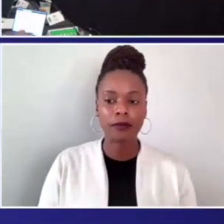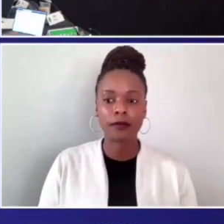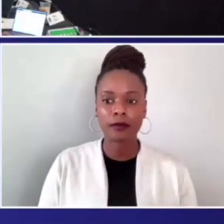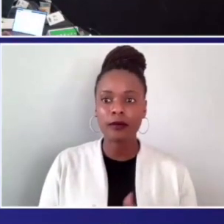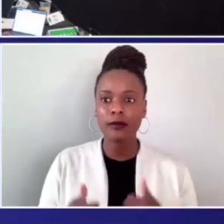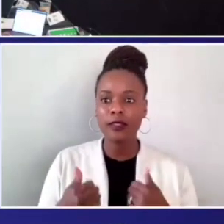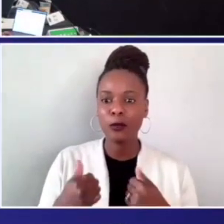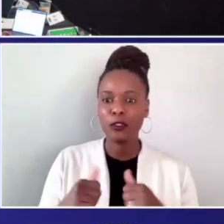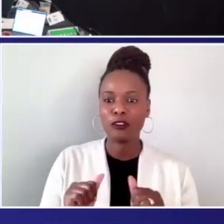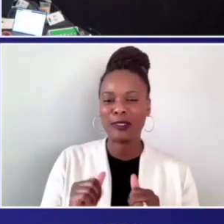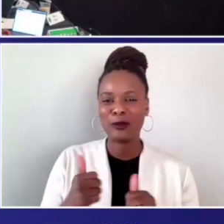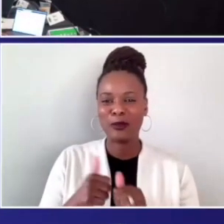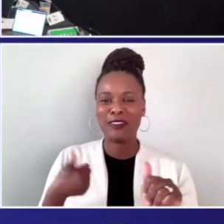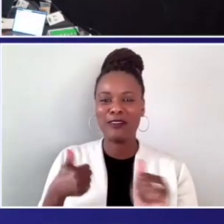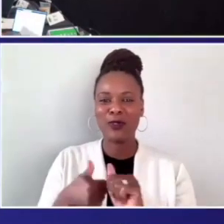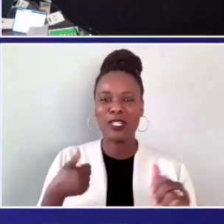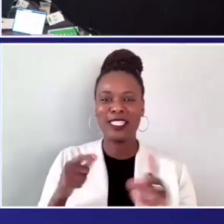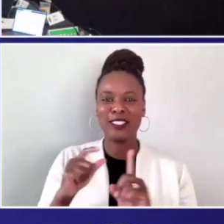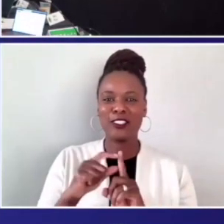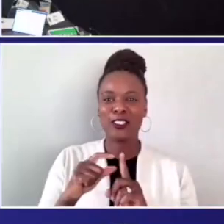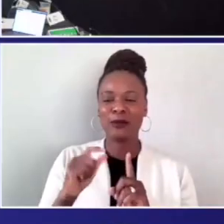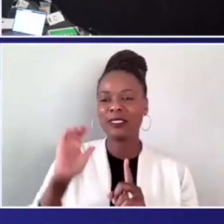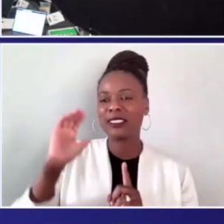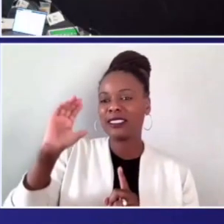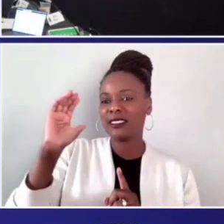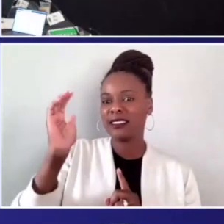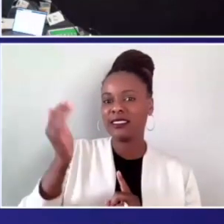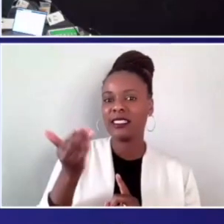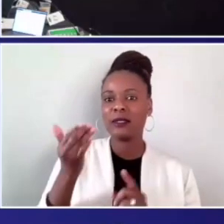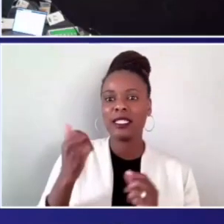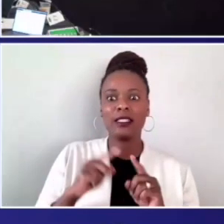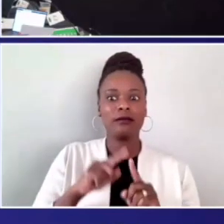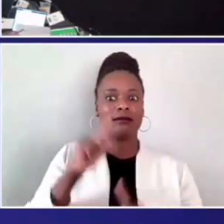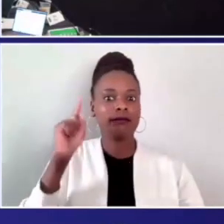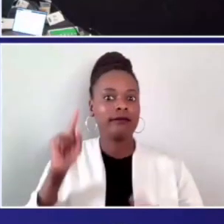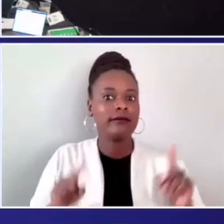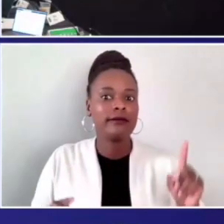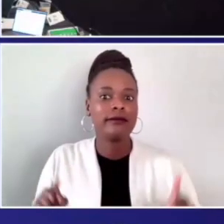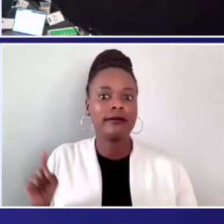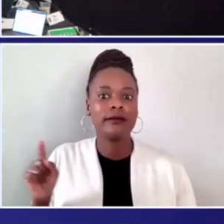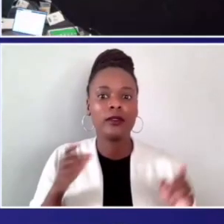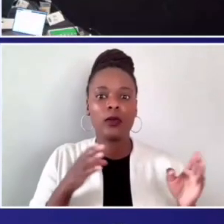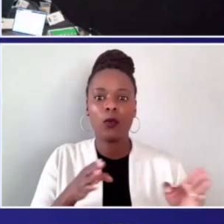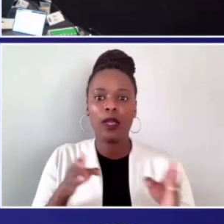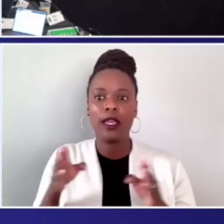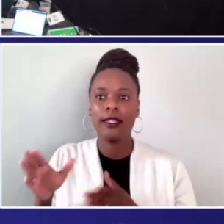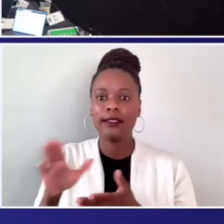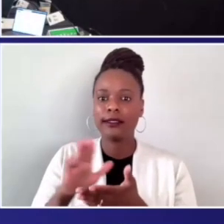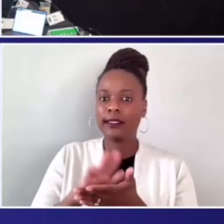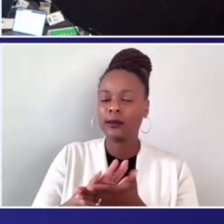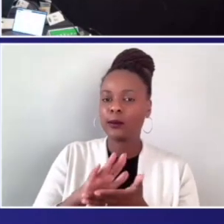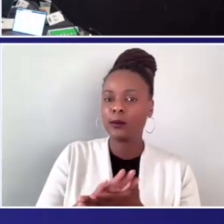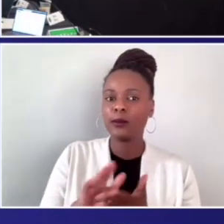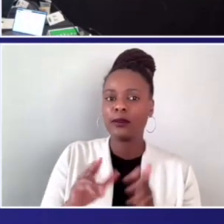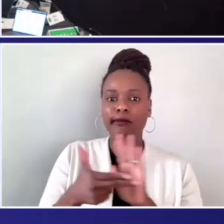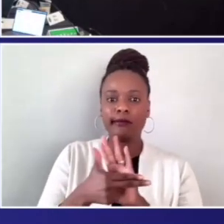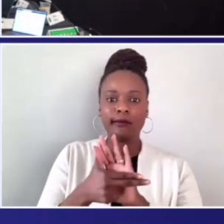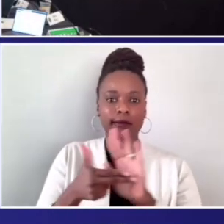those terms, because it appears that there's a variety of ways that schools do this. And so if we try to put a round peg